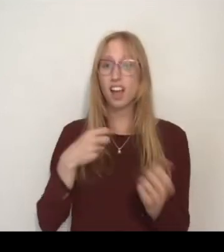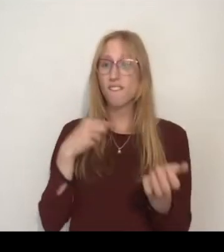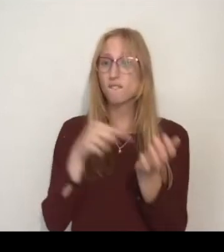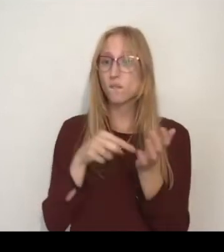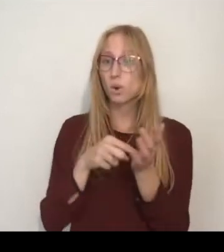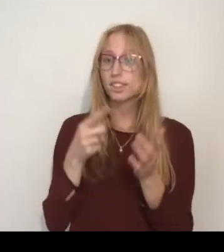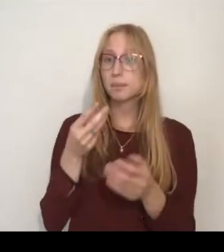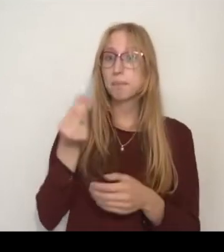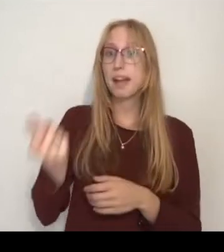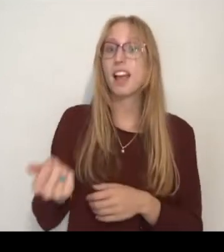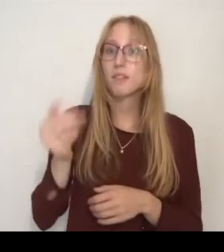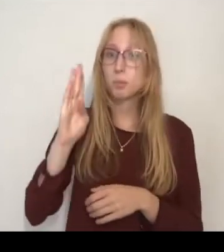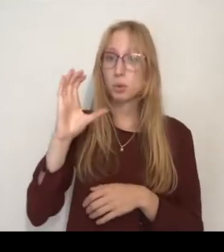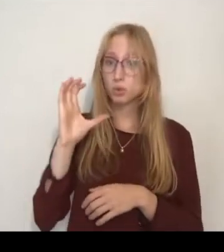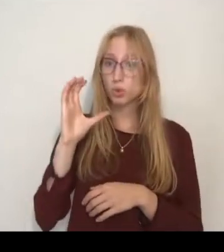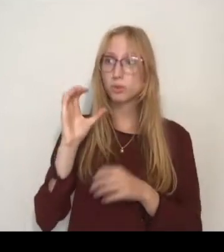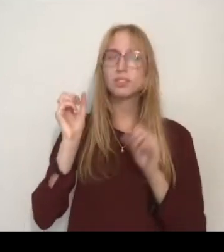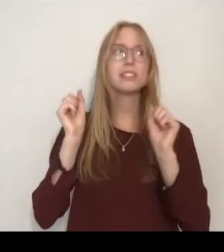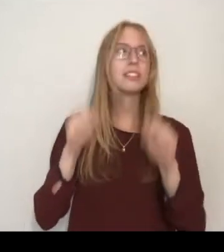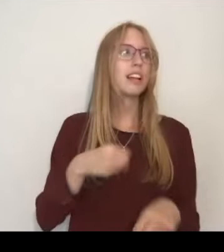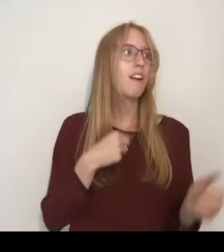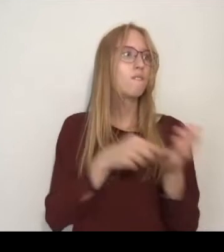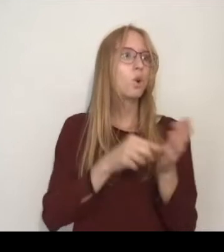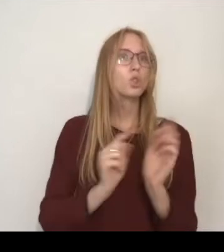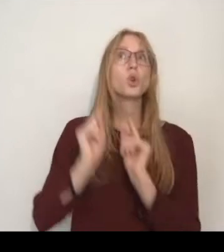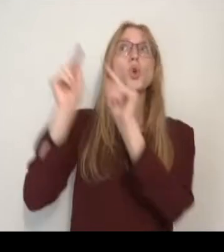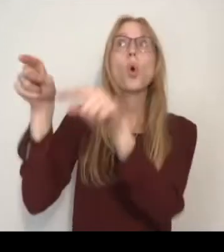Financial: Can I afford to pay for birth control?